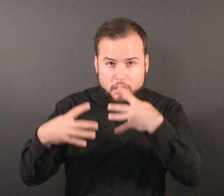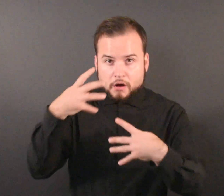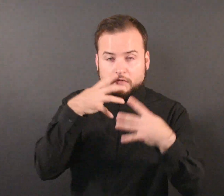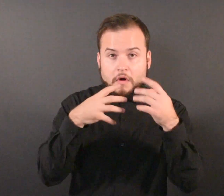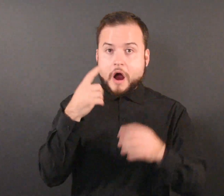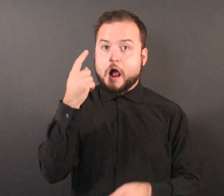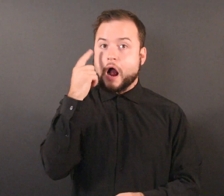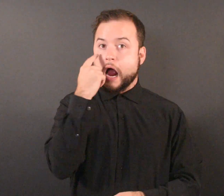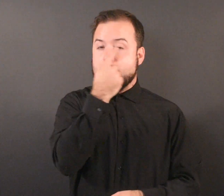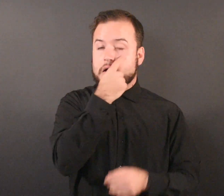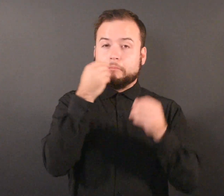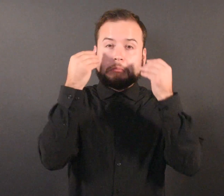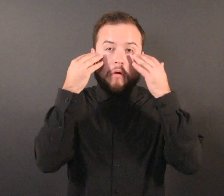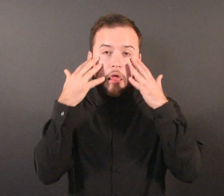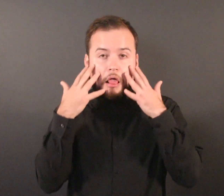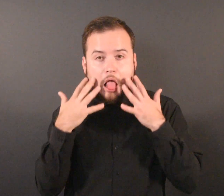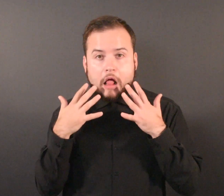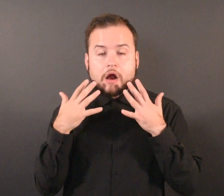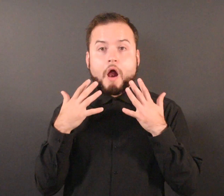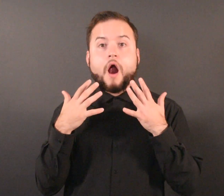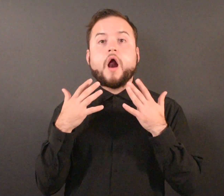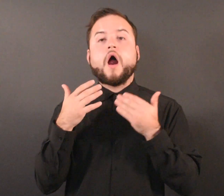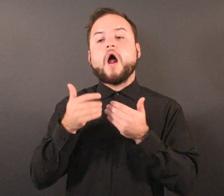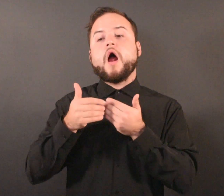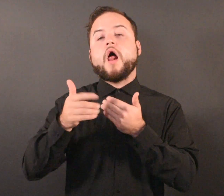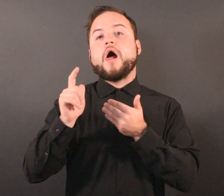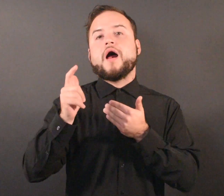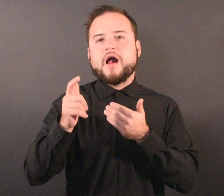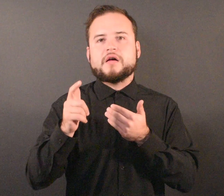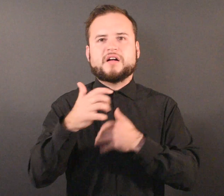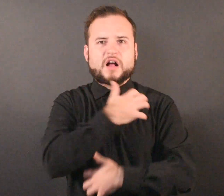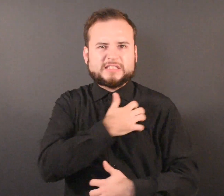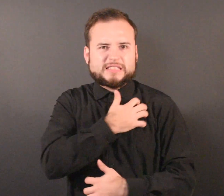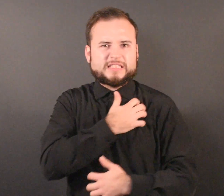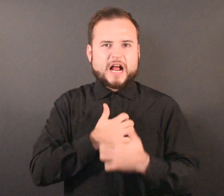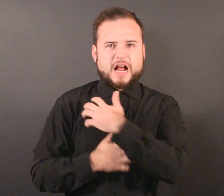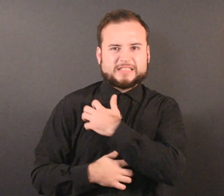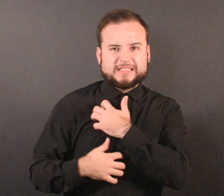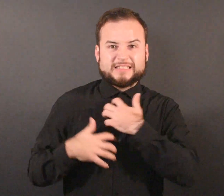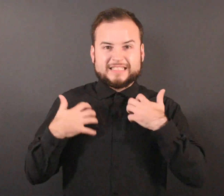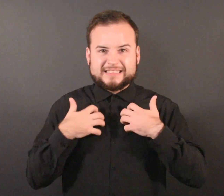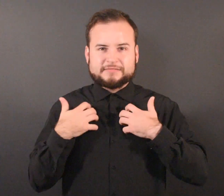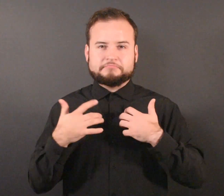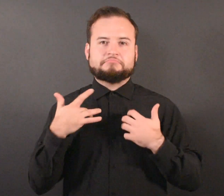followed by a rash that typically spreads from the head to the rest of the body.